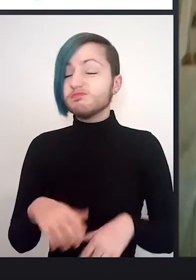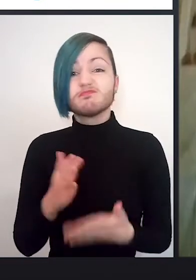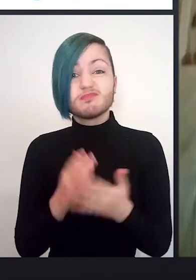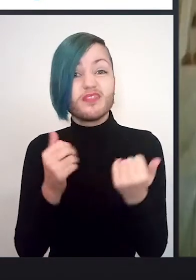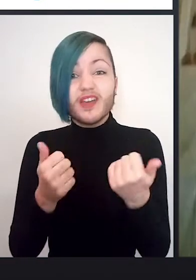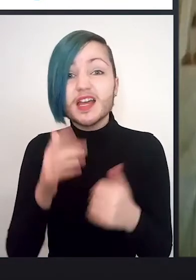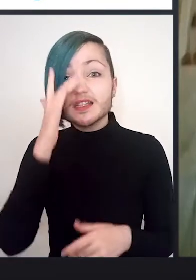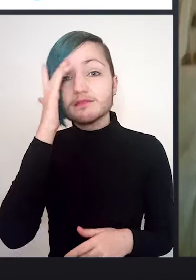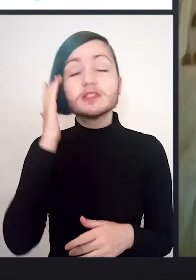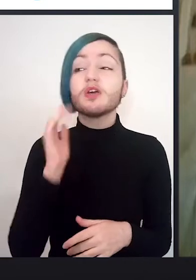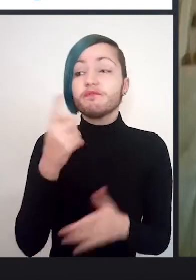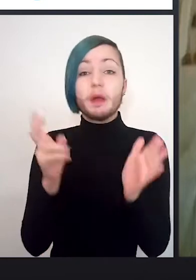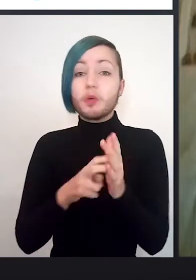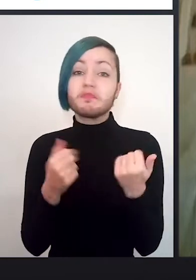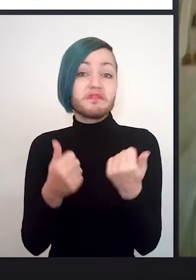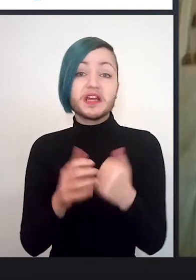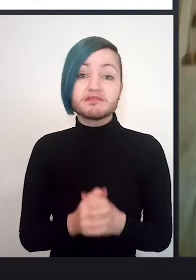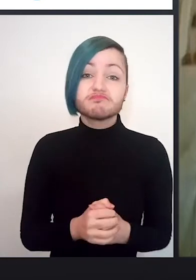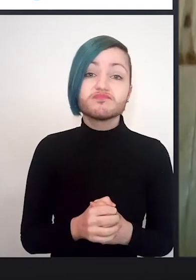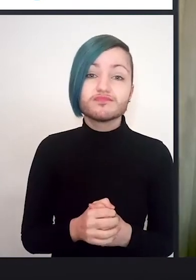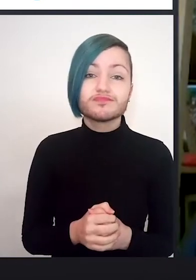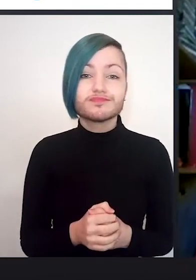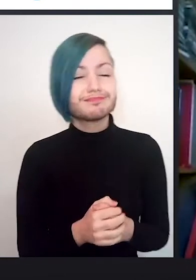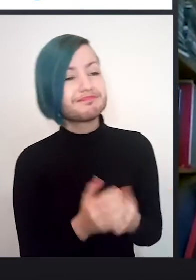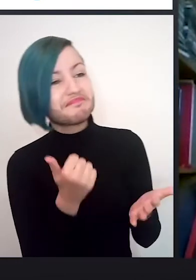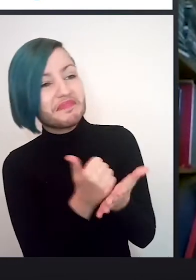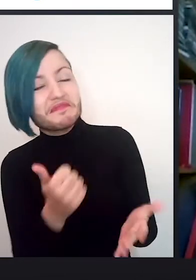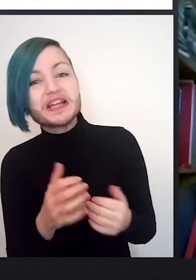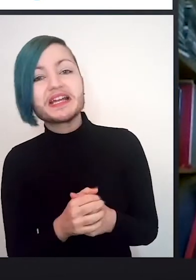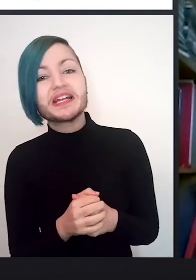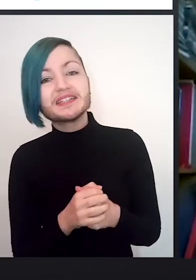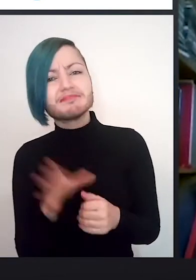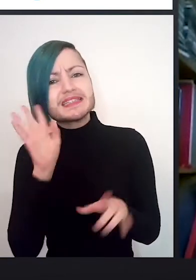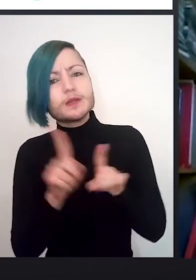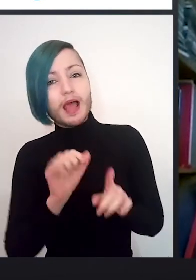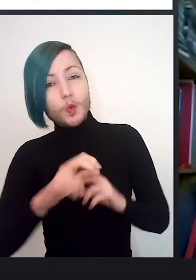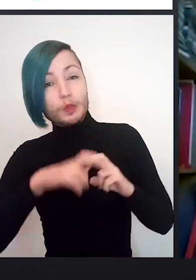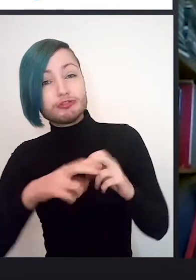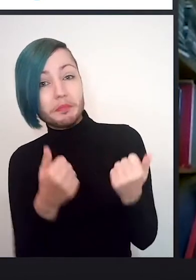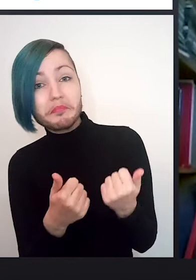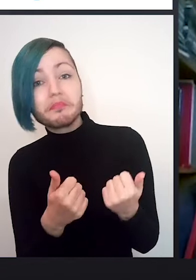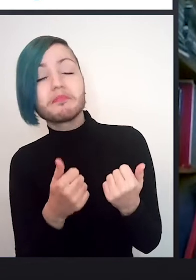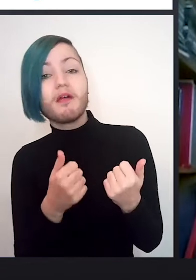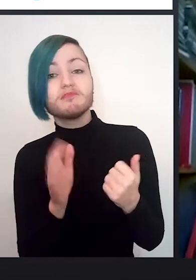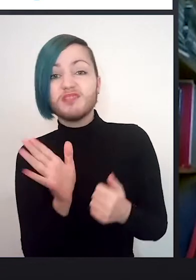Right. Sounds like you had a really good trip and everything was well organised